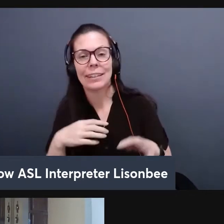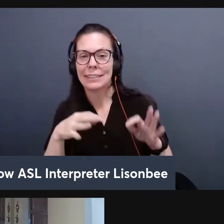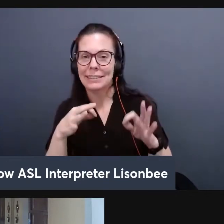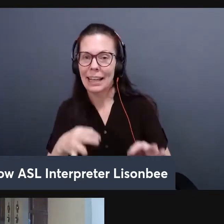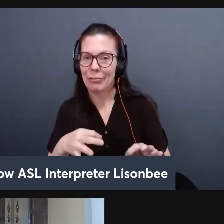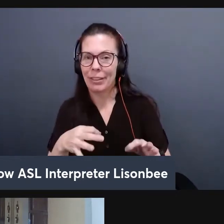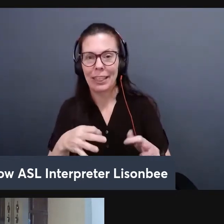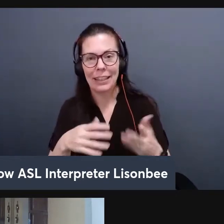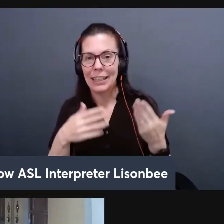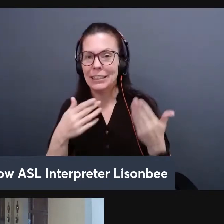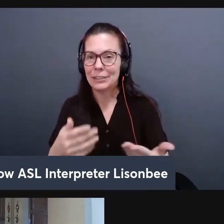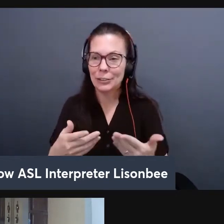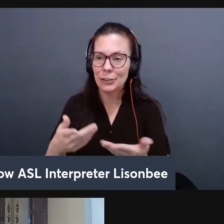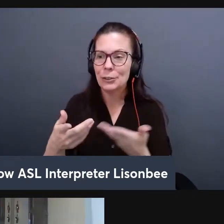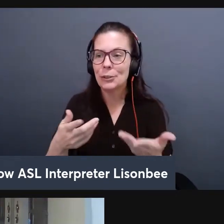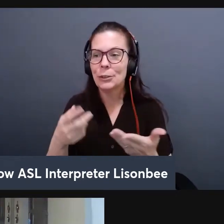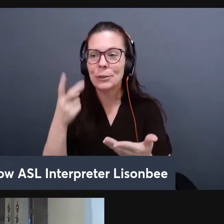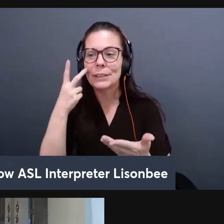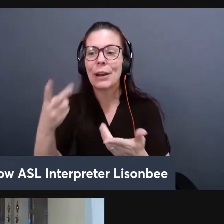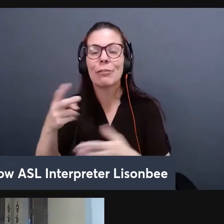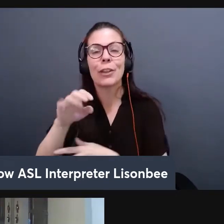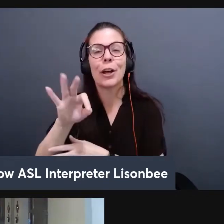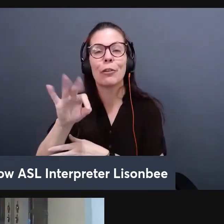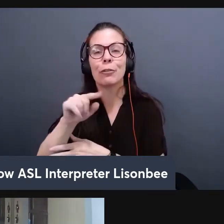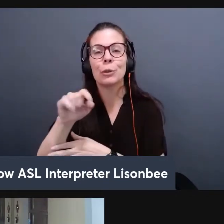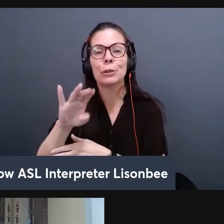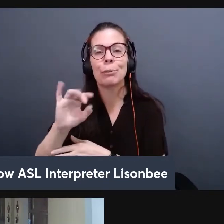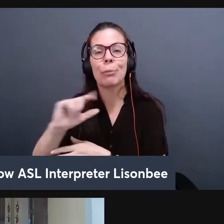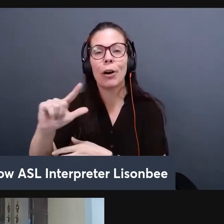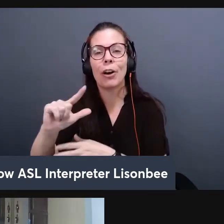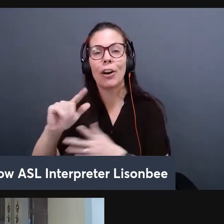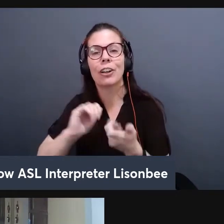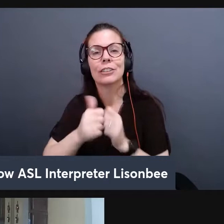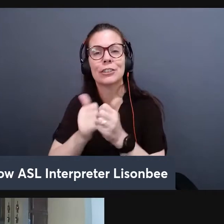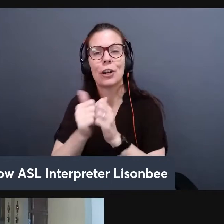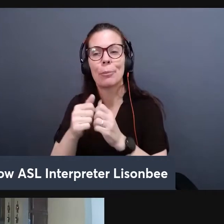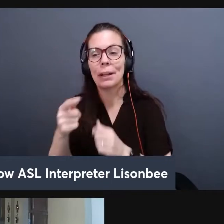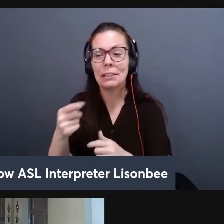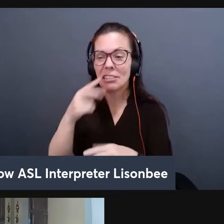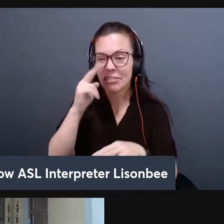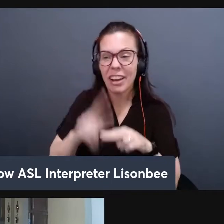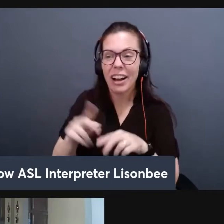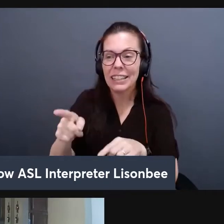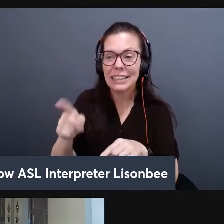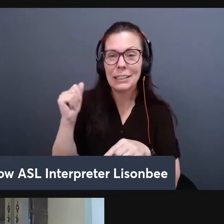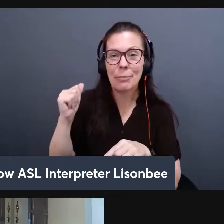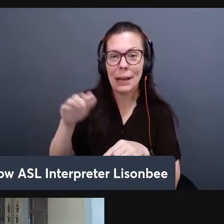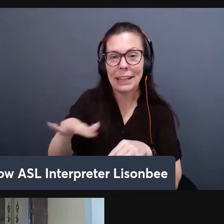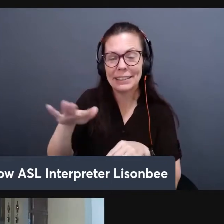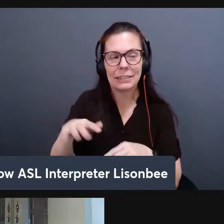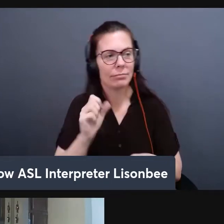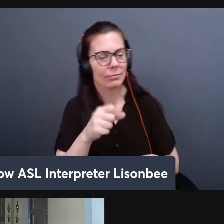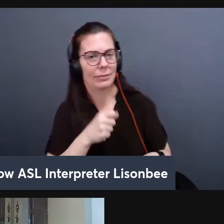so we can have a foosball tournament, that looks like a fun time in the background there. Yeah, absolutely. My fiance and I love hosting.